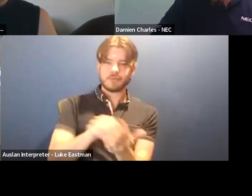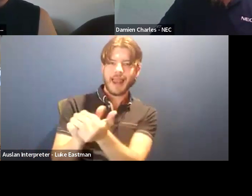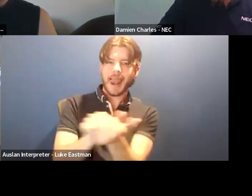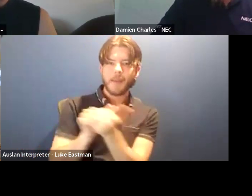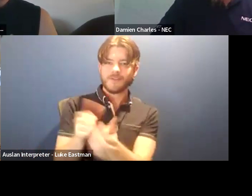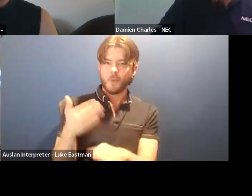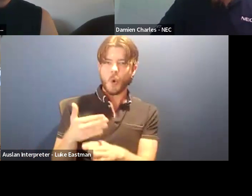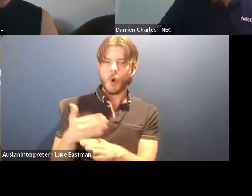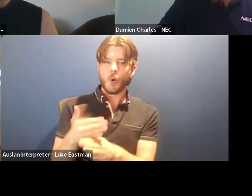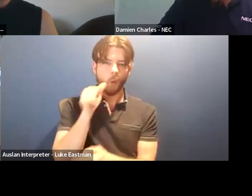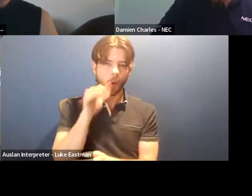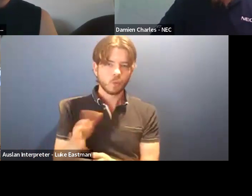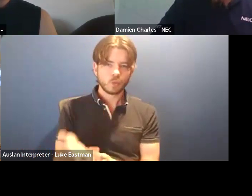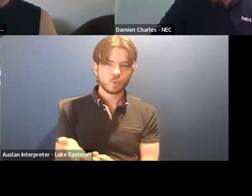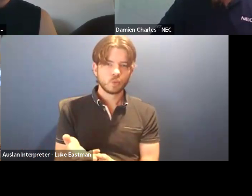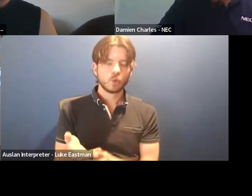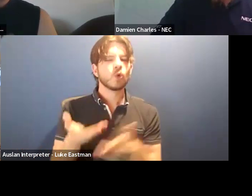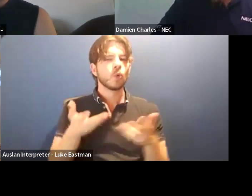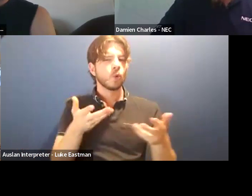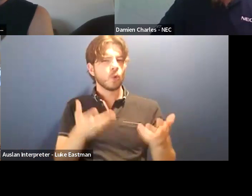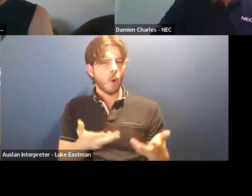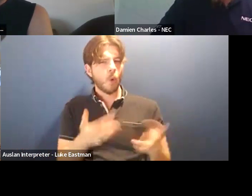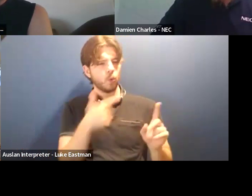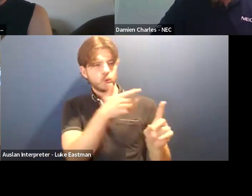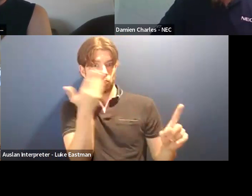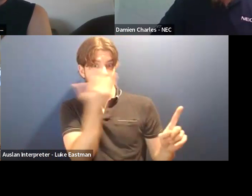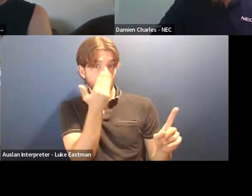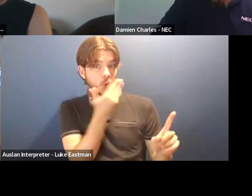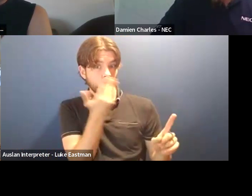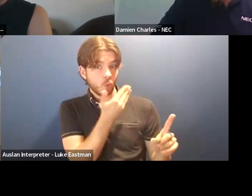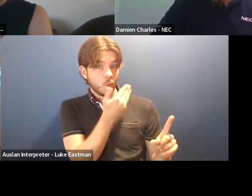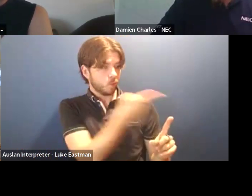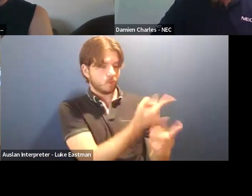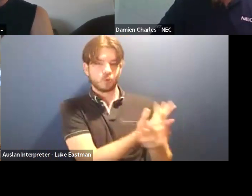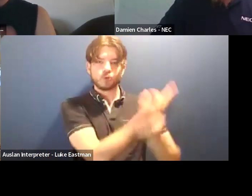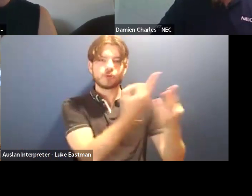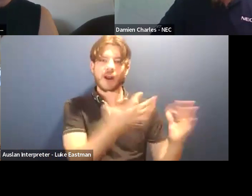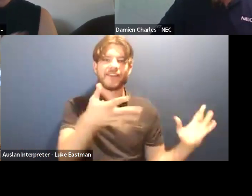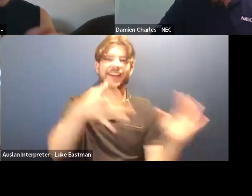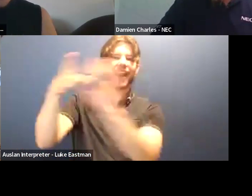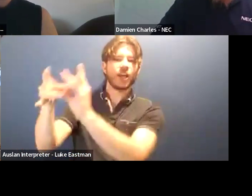recognizing for example that schools don't have connections necessarily to